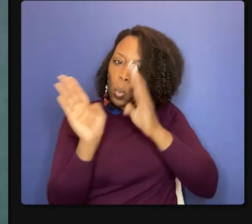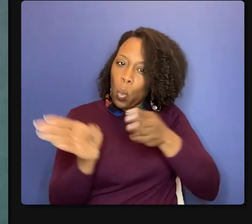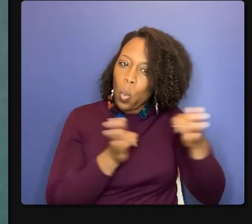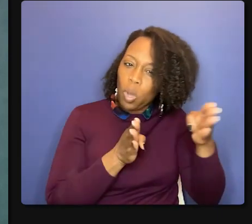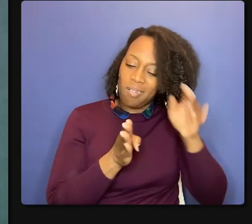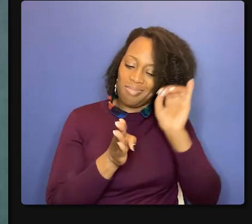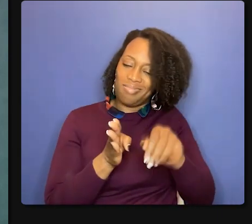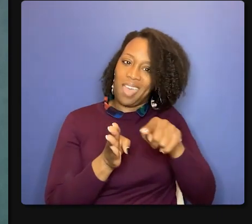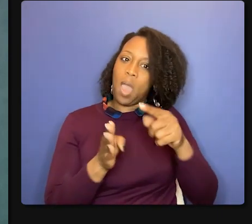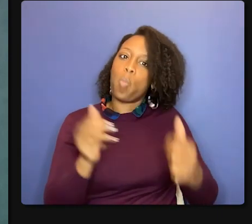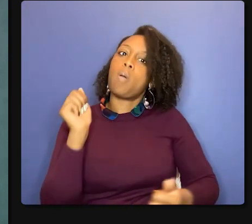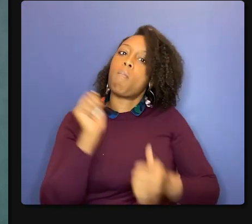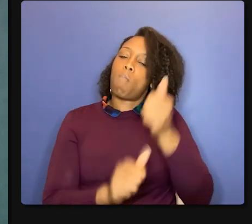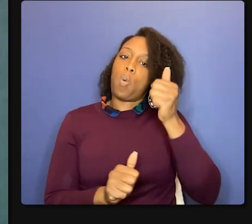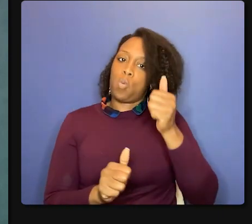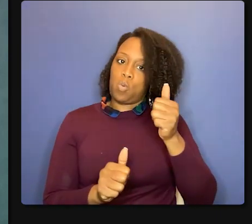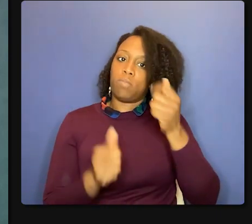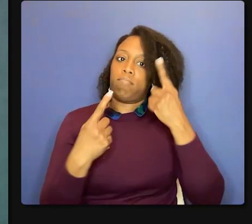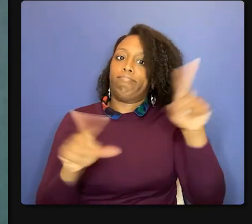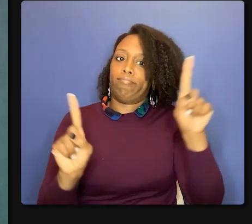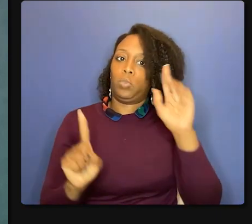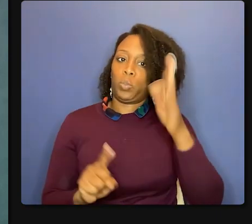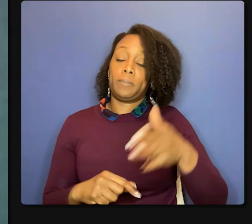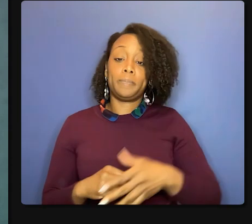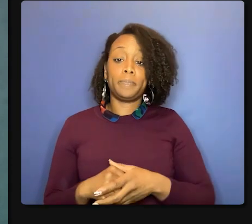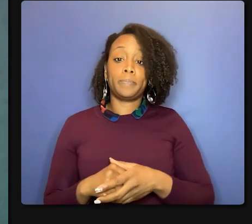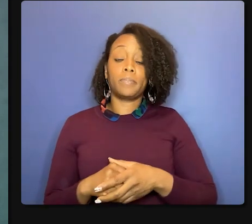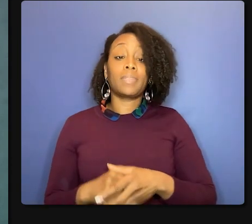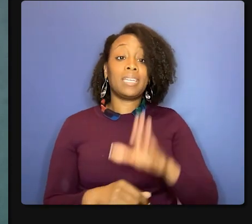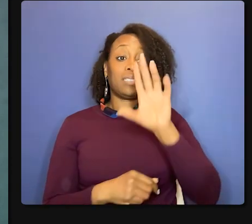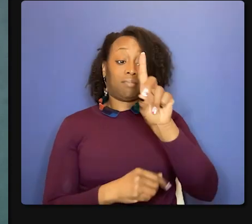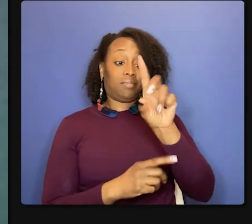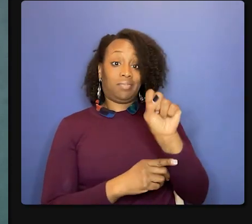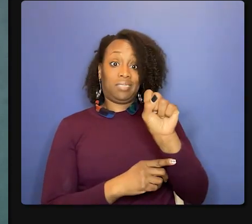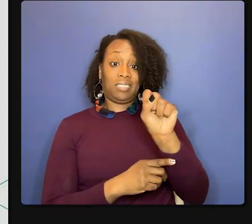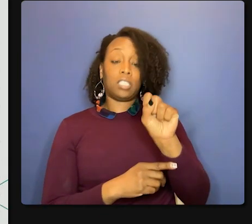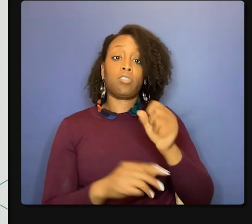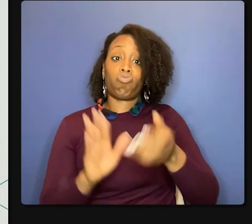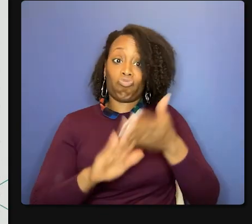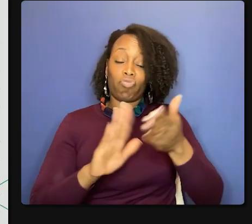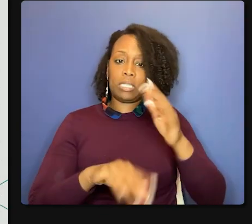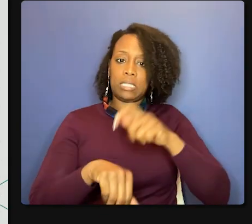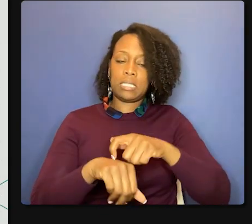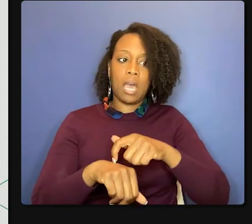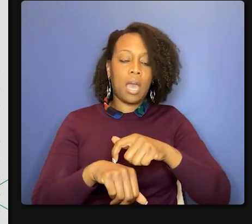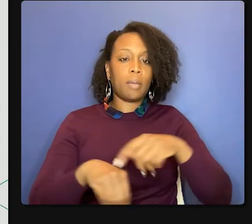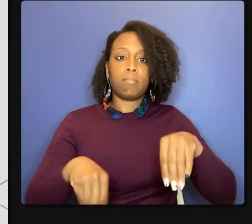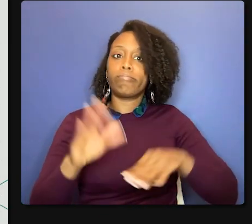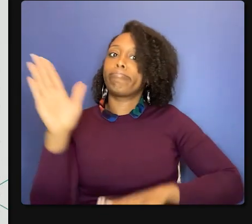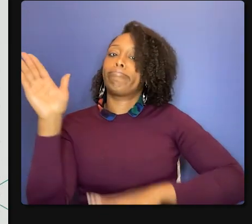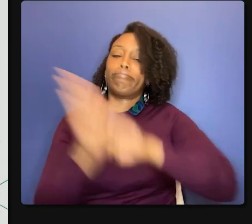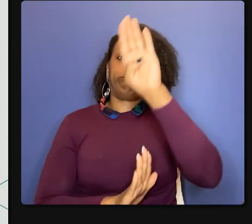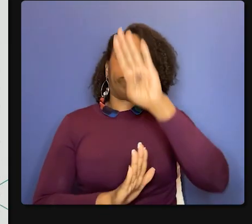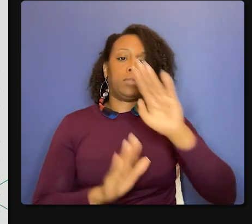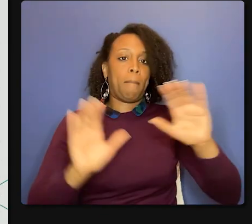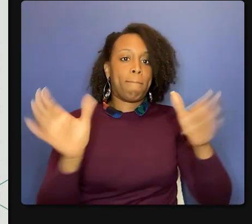And I wanted to stress the order, because that is where you're going to get your most throughput here. [Cooper] DirectStorage runtime thrives on batched workloads